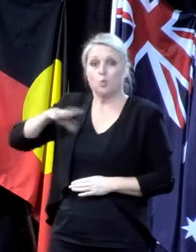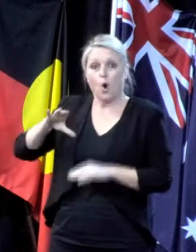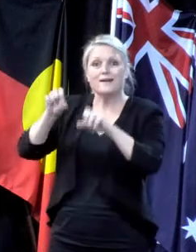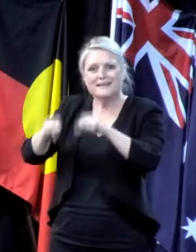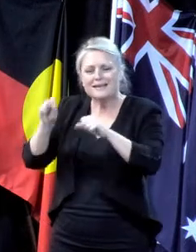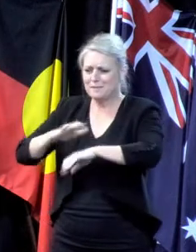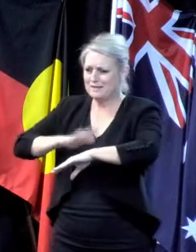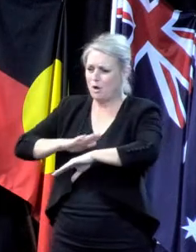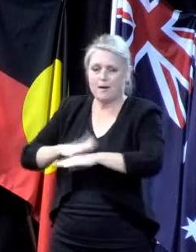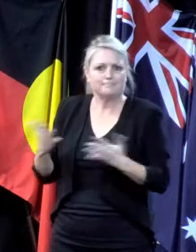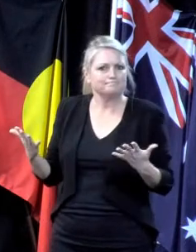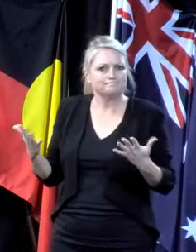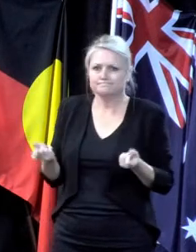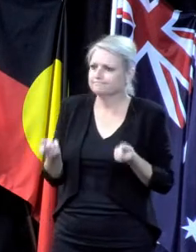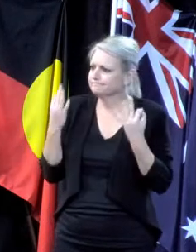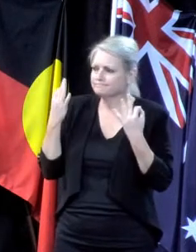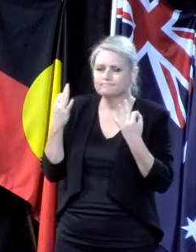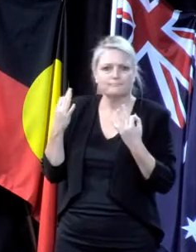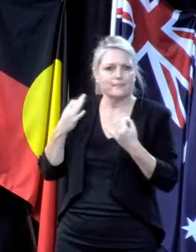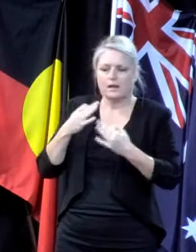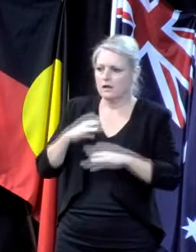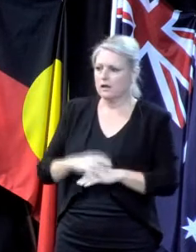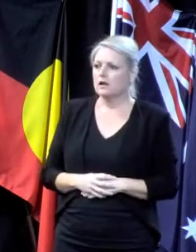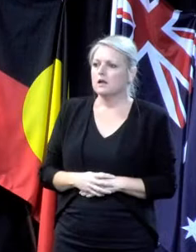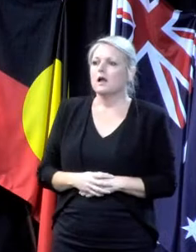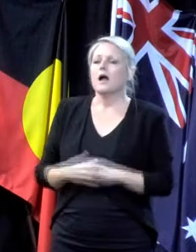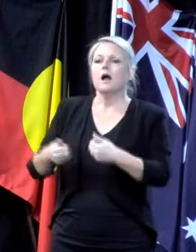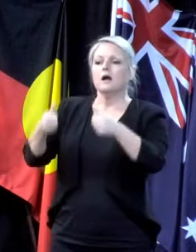The other aspect then for the NCCD is we have to make a decision about